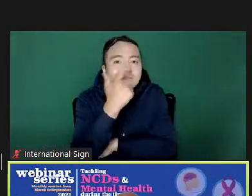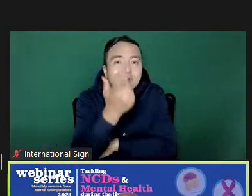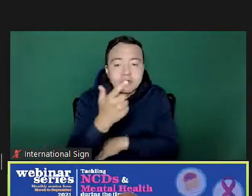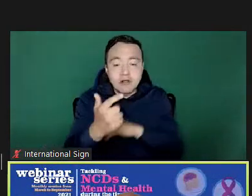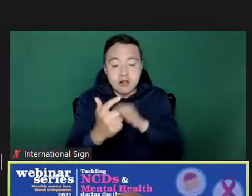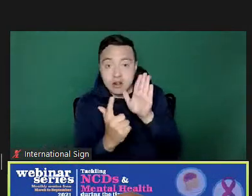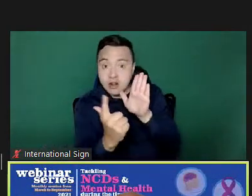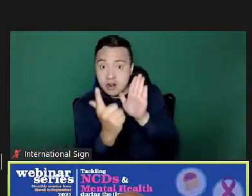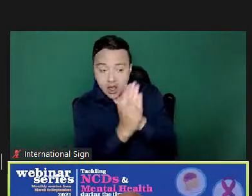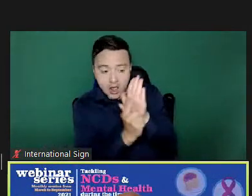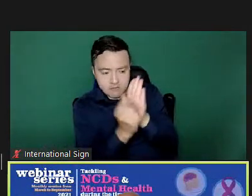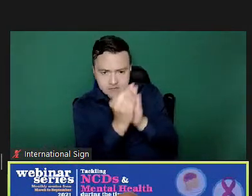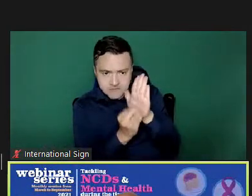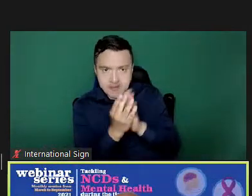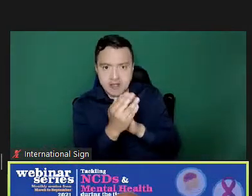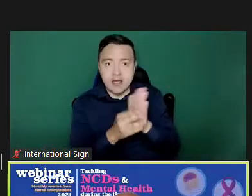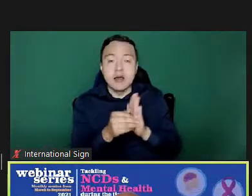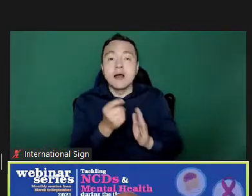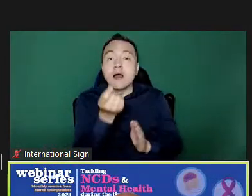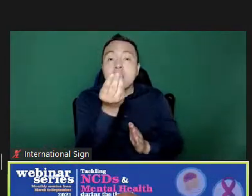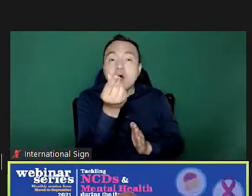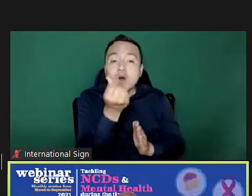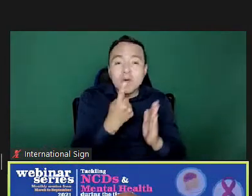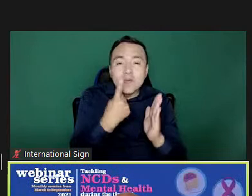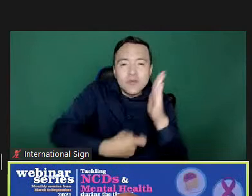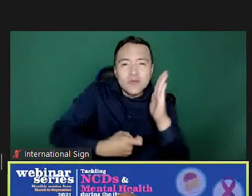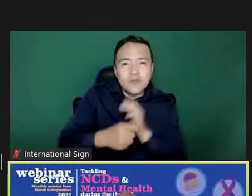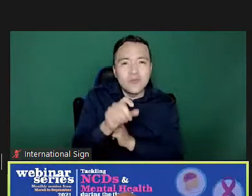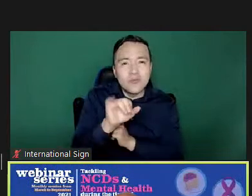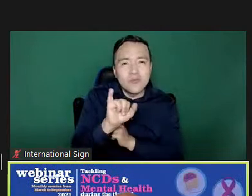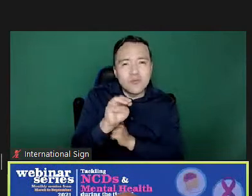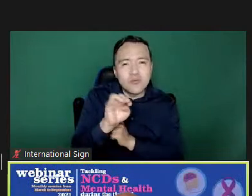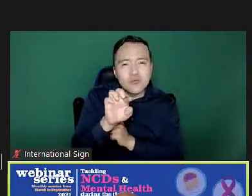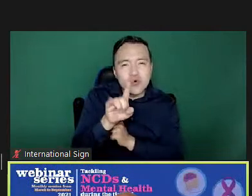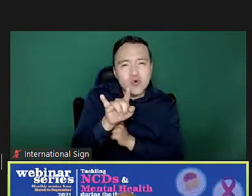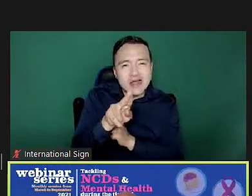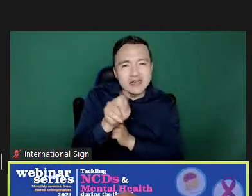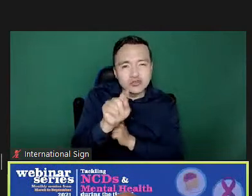Finally, there must be mechanisms for involving people with NCDs.